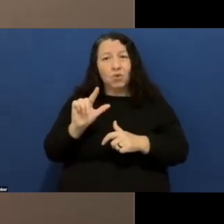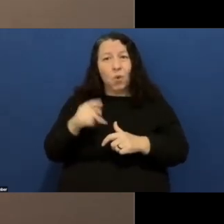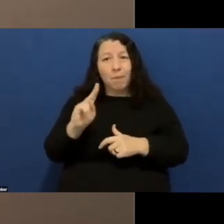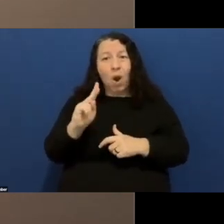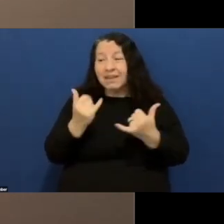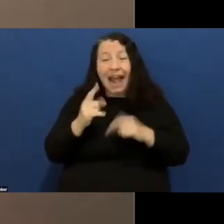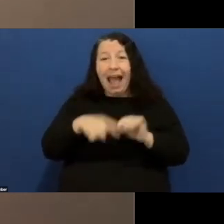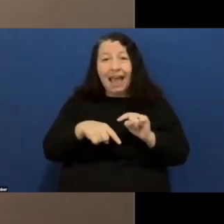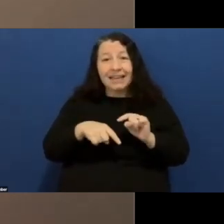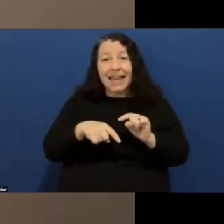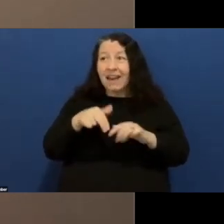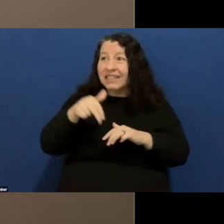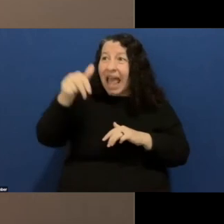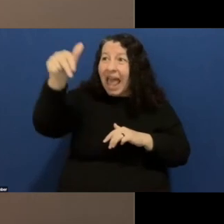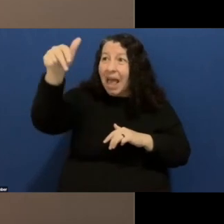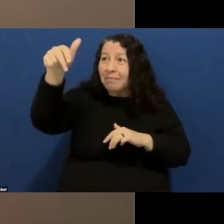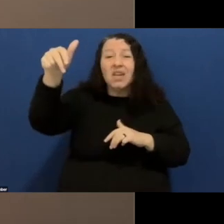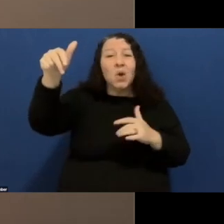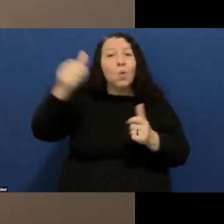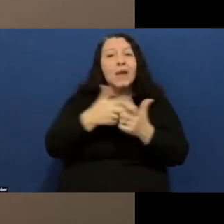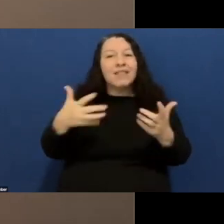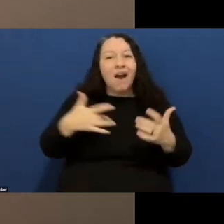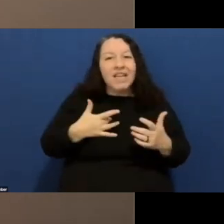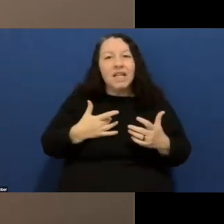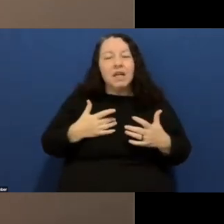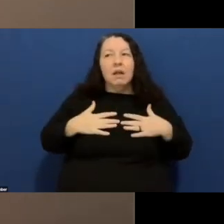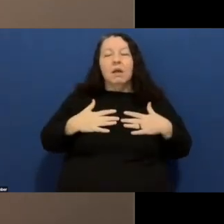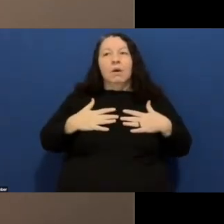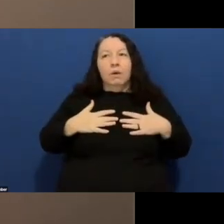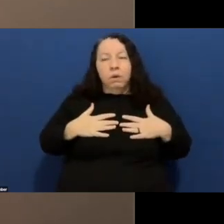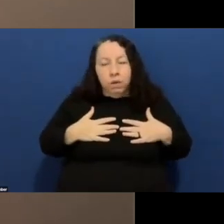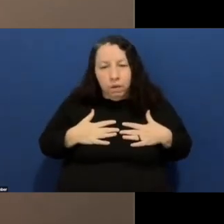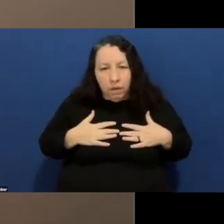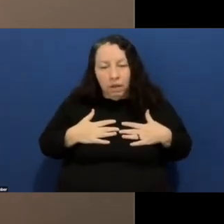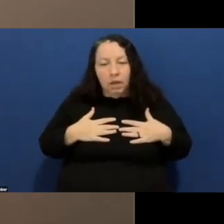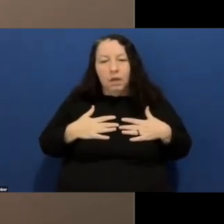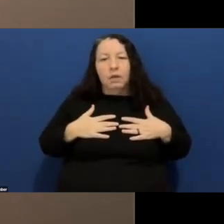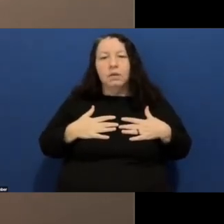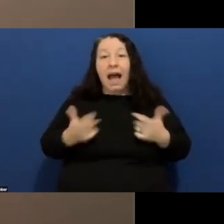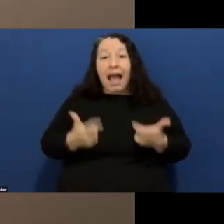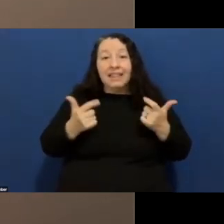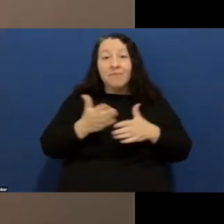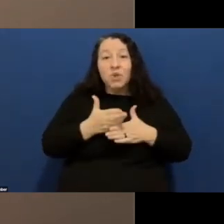central park, today I can't walk up a flight of steps without feeling faint. I live between